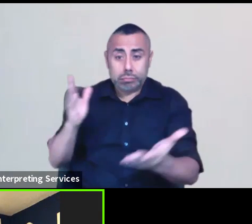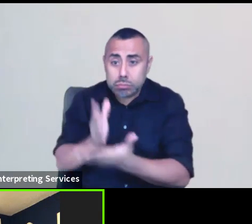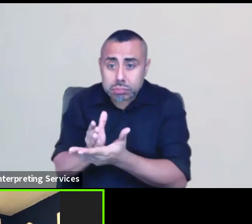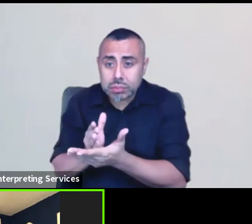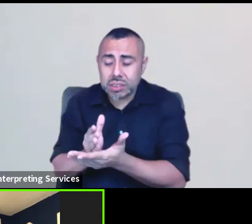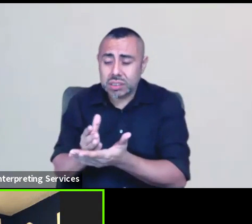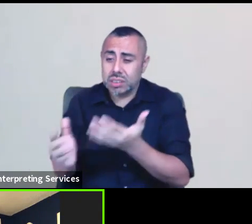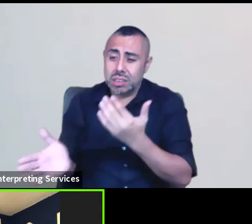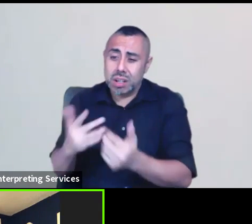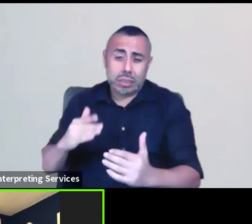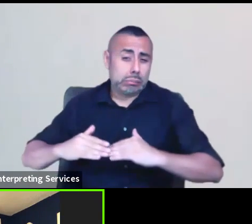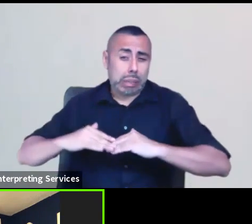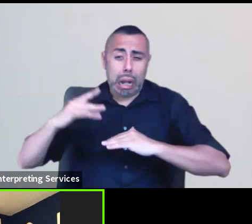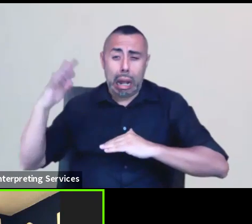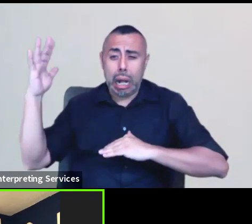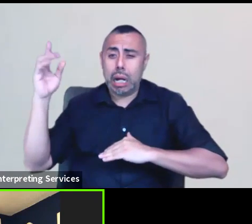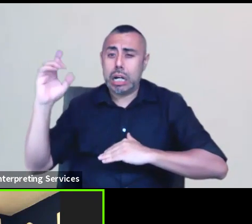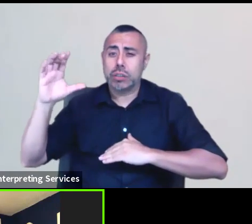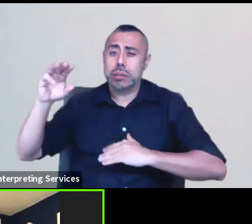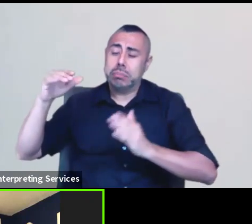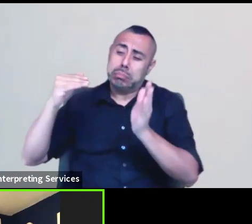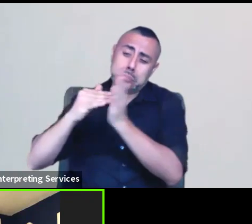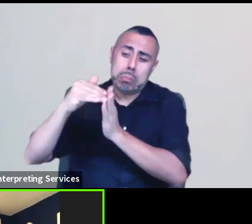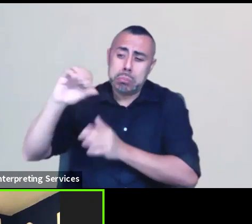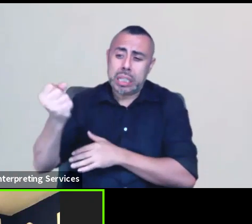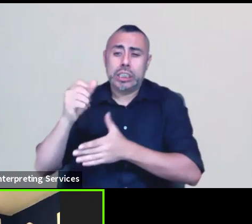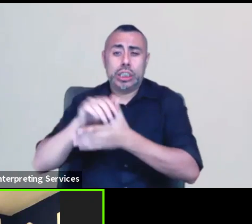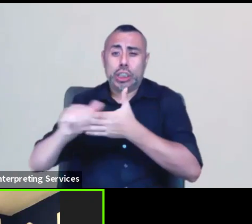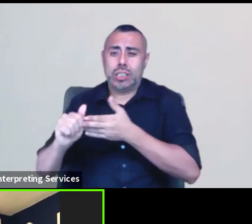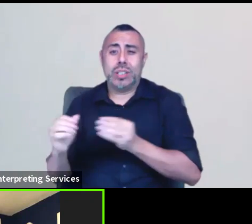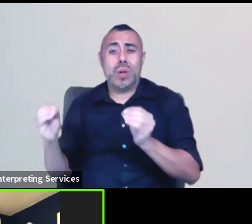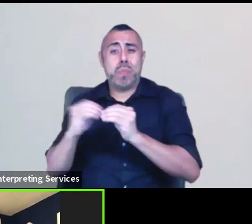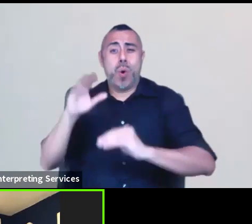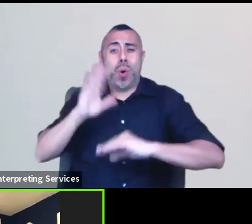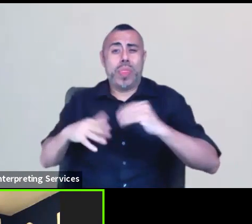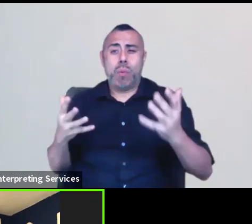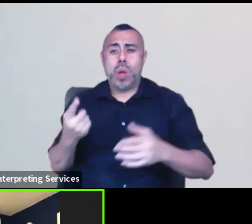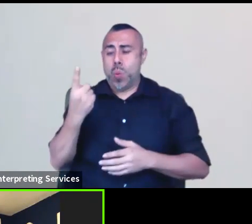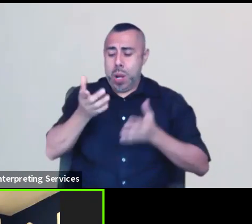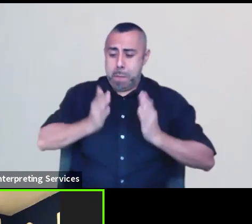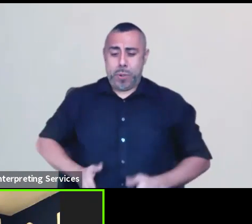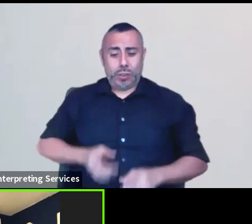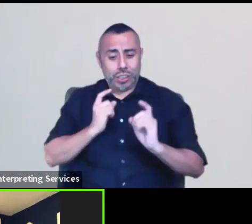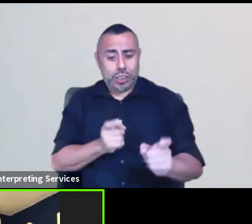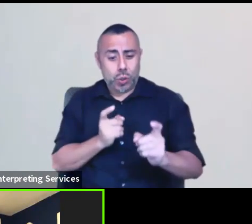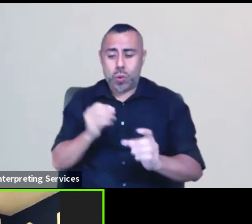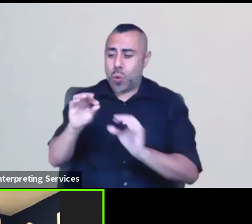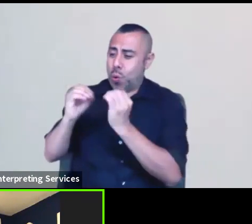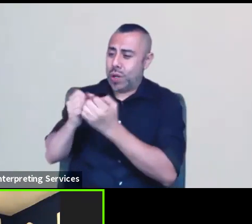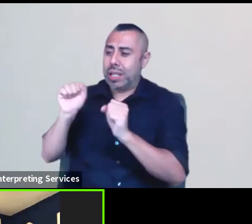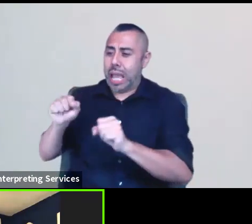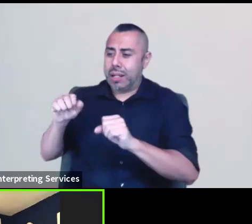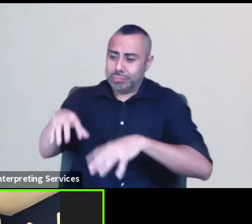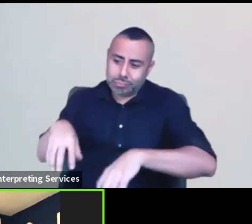and that's more than any one donor or organization or foundation can do. Even so, emergency relief is critical now